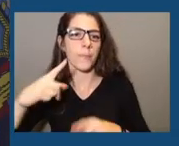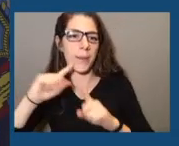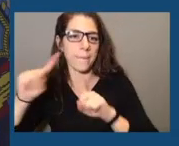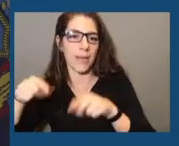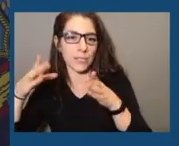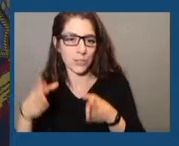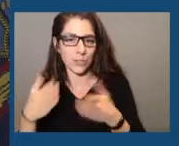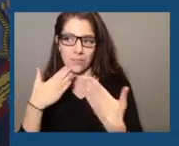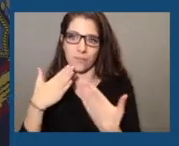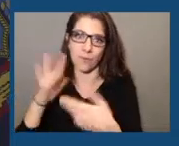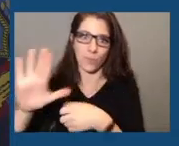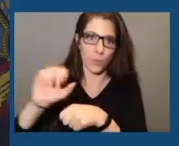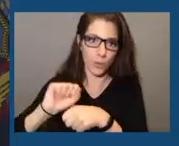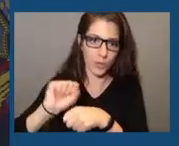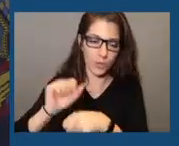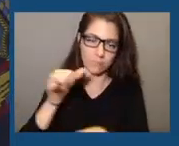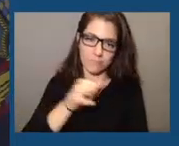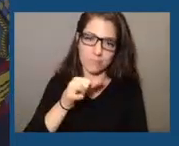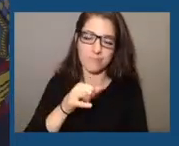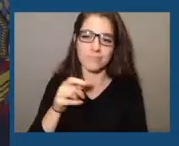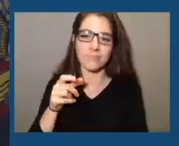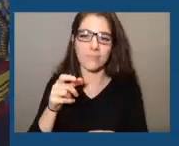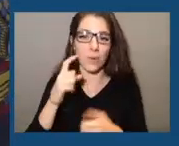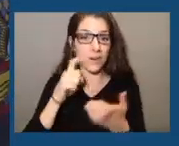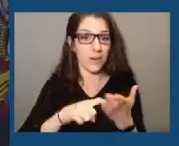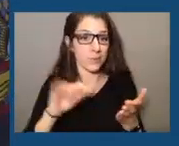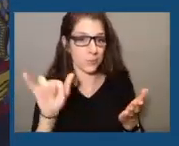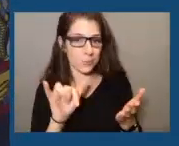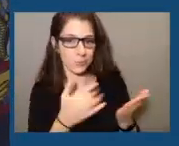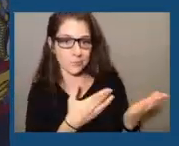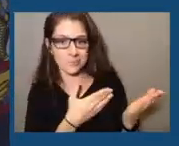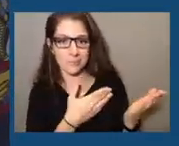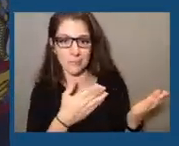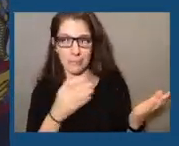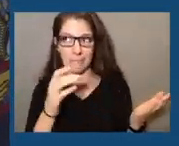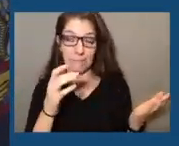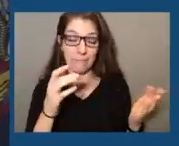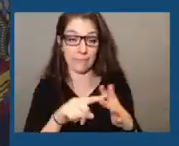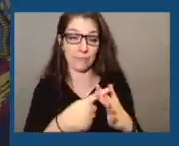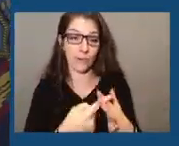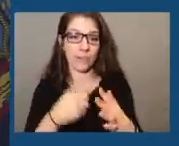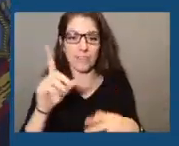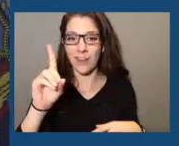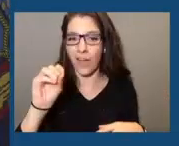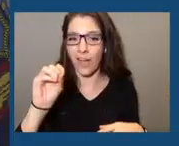Uh There's someone who I'll recognize as well. I guess I might tip everything off. Don James, uh Steven James's wife,